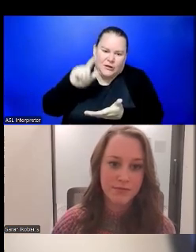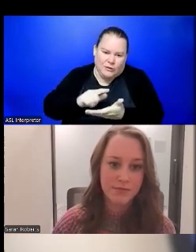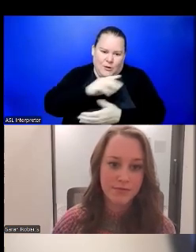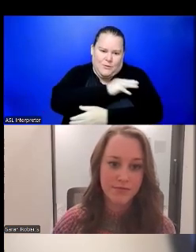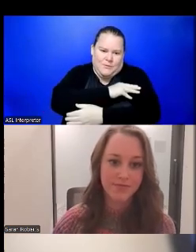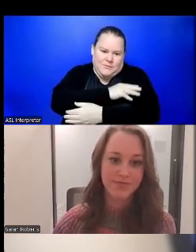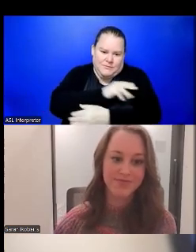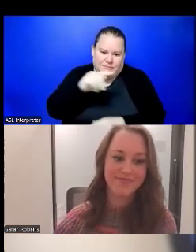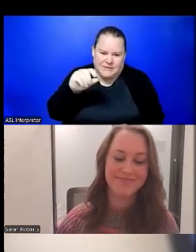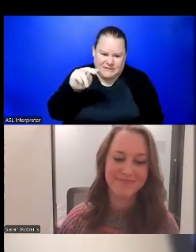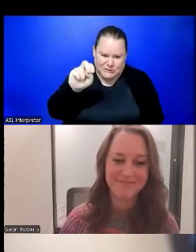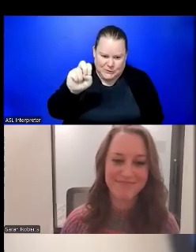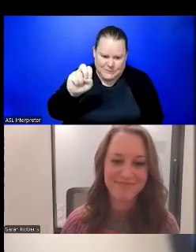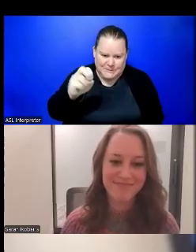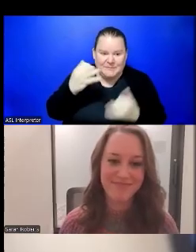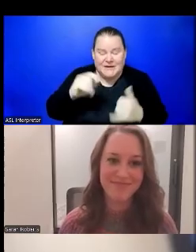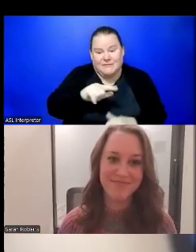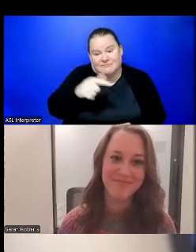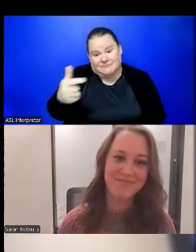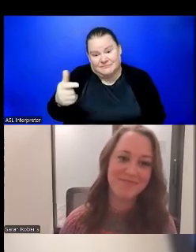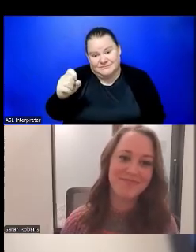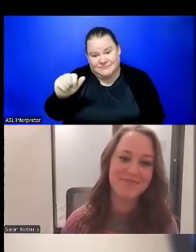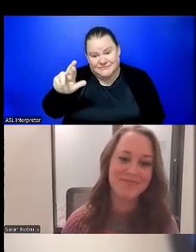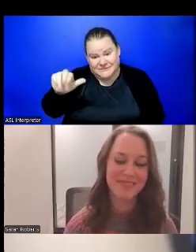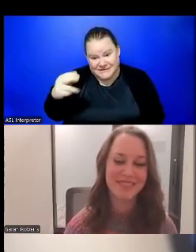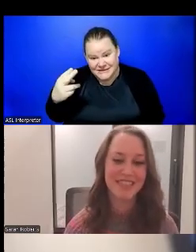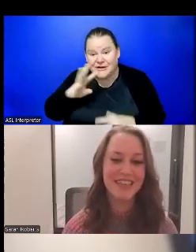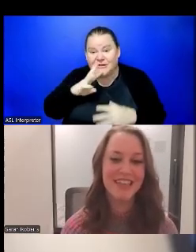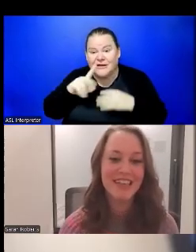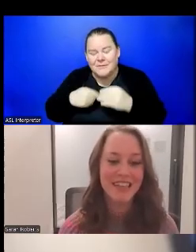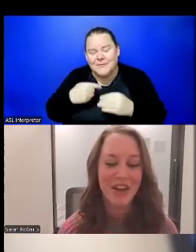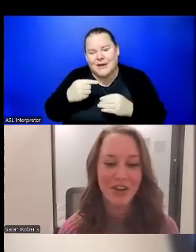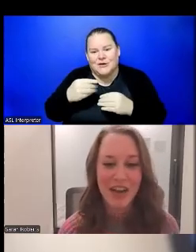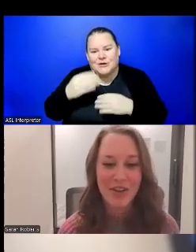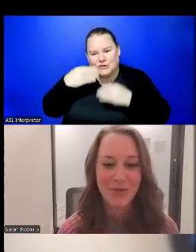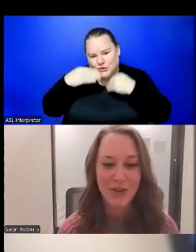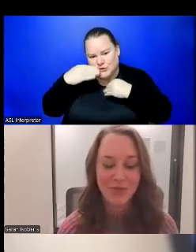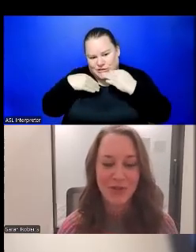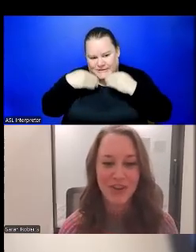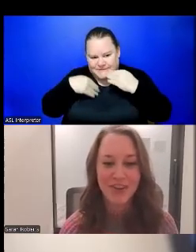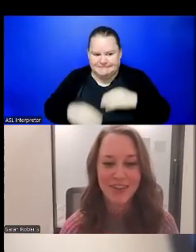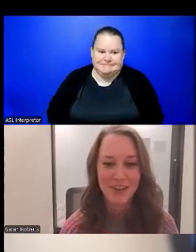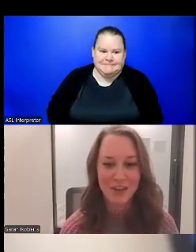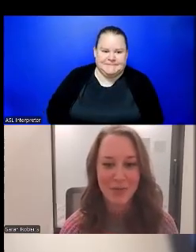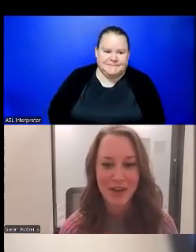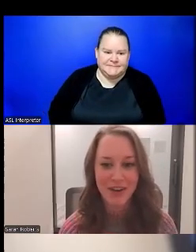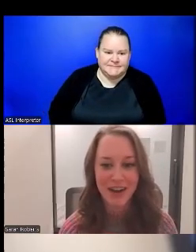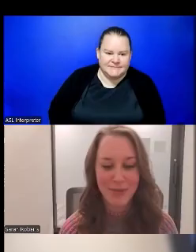I'm going to pass it on to Sarah now to talk about nutrition. Sarah Roberts: All right, well, we've heard a lot about